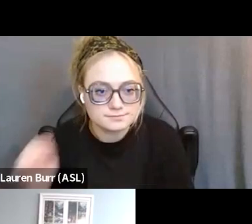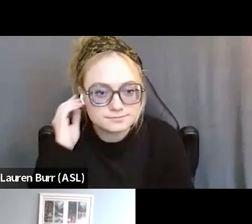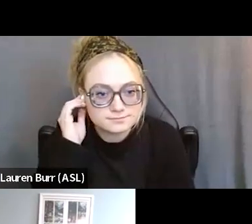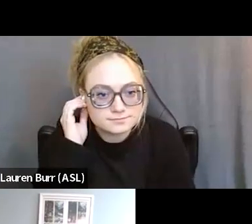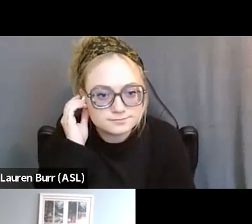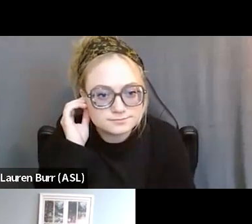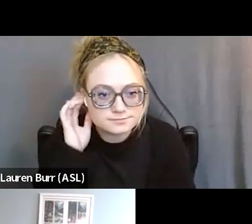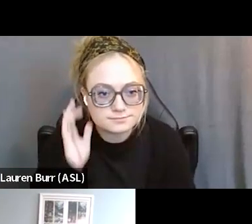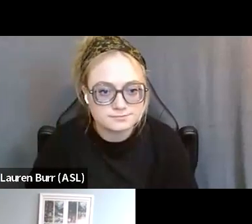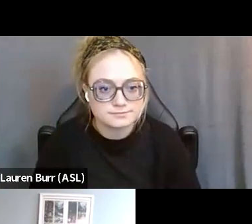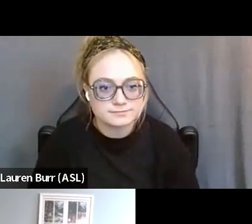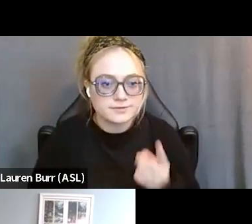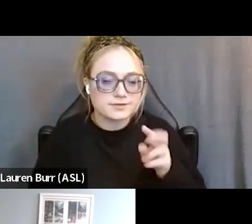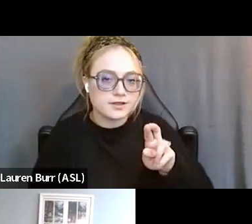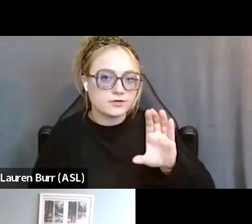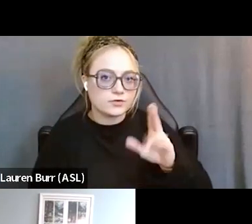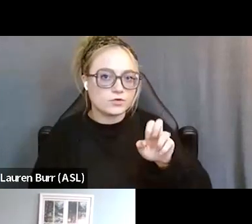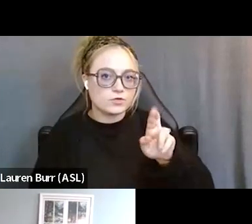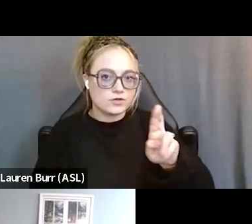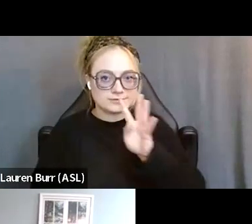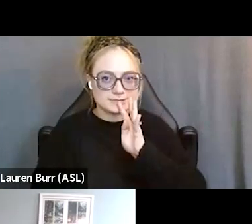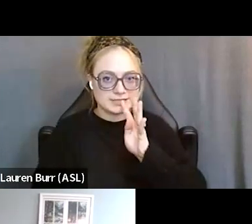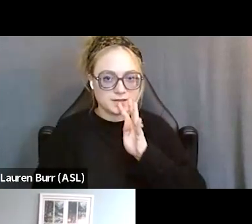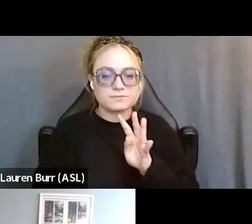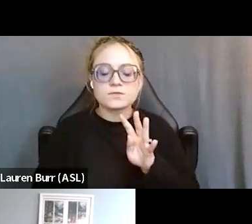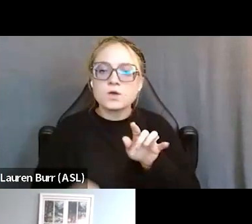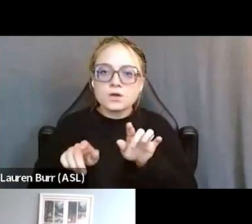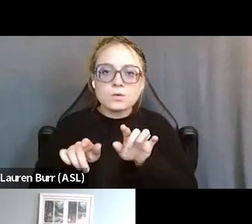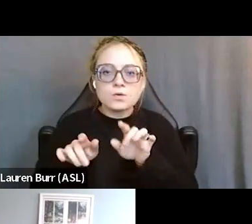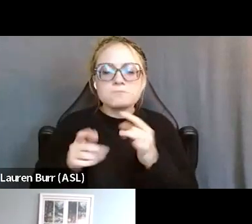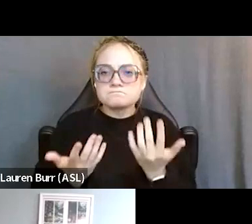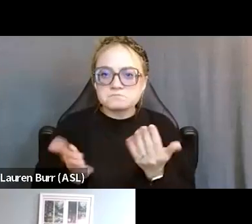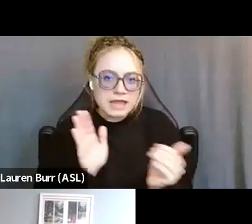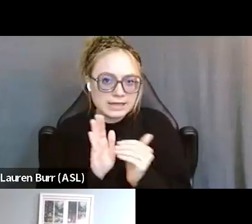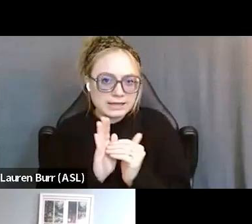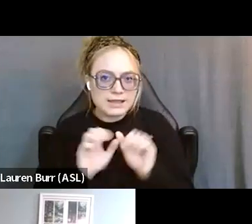You can always go over, again, like the person's goals and values